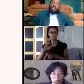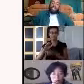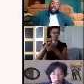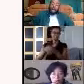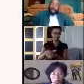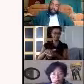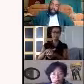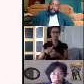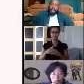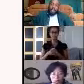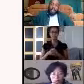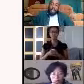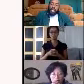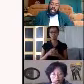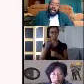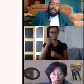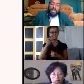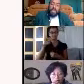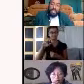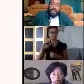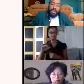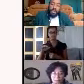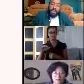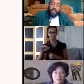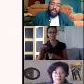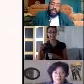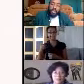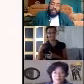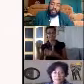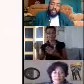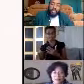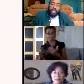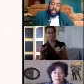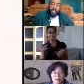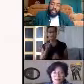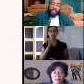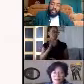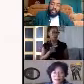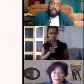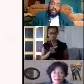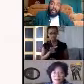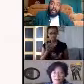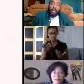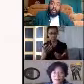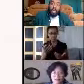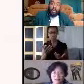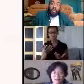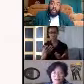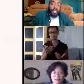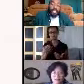is it not. And I think to Cesar’s point I think folks try to think about, yes, let's